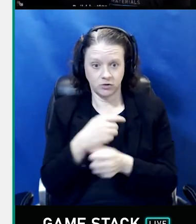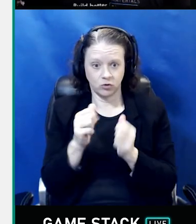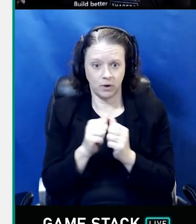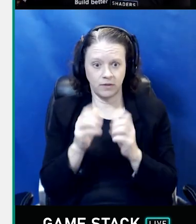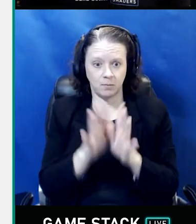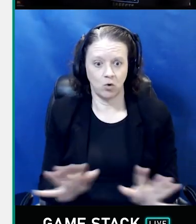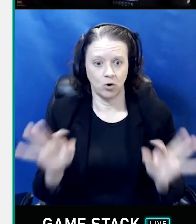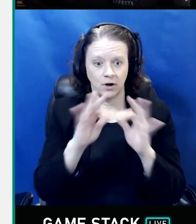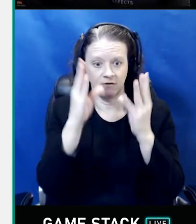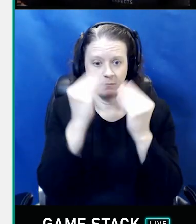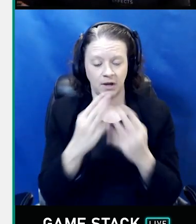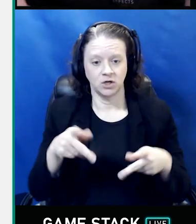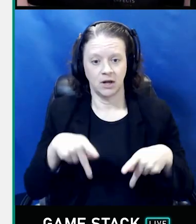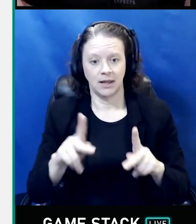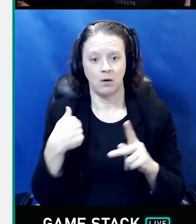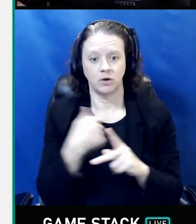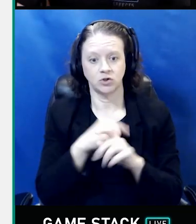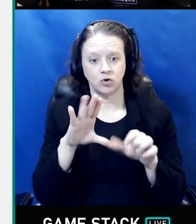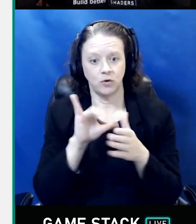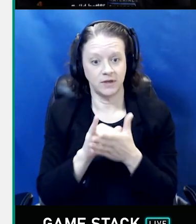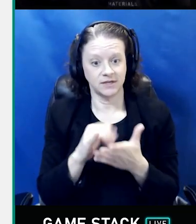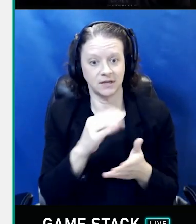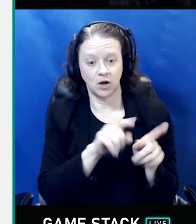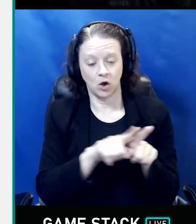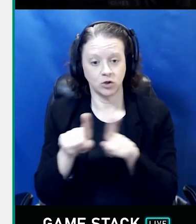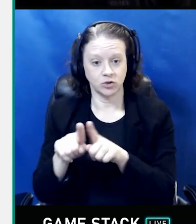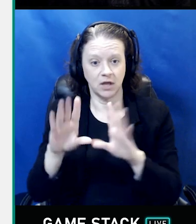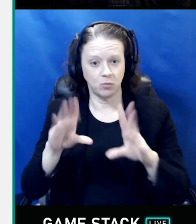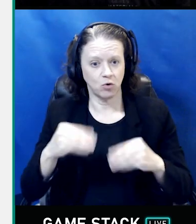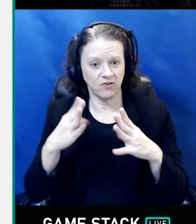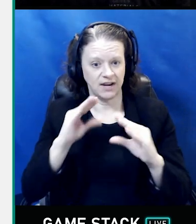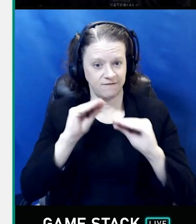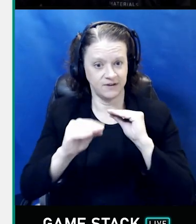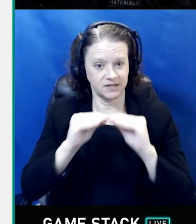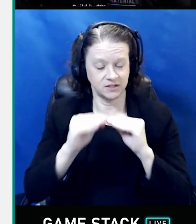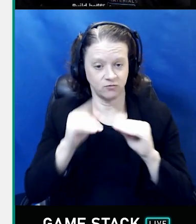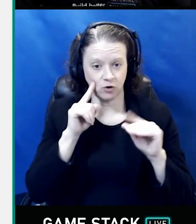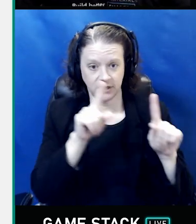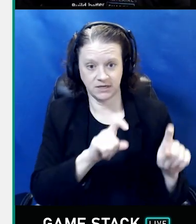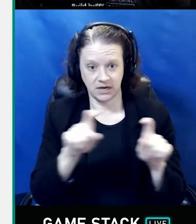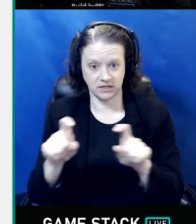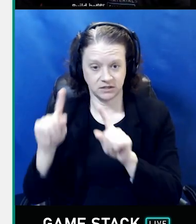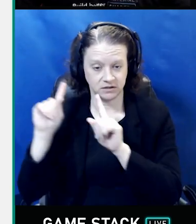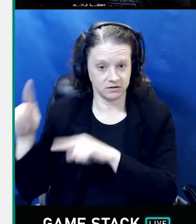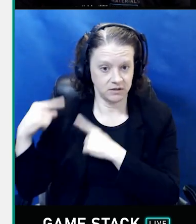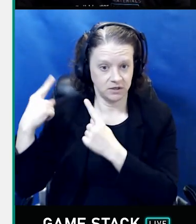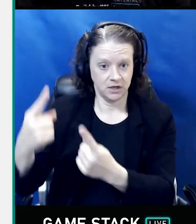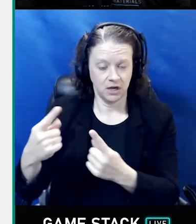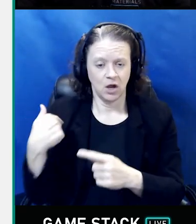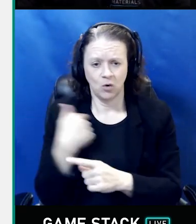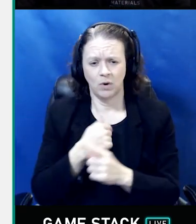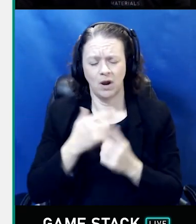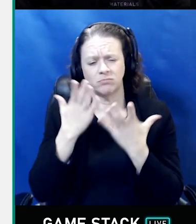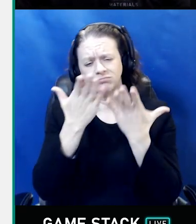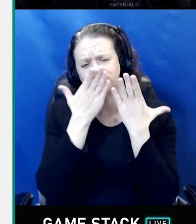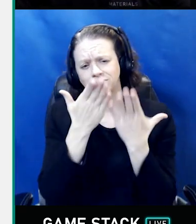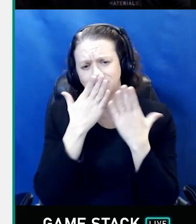and they even provided fixes for the tests as we were going along. We are enormously grateful, we simply could not have done this without them.